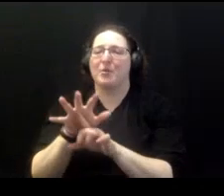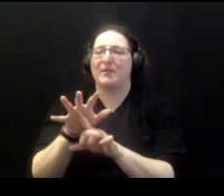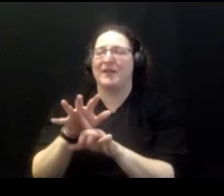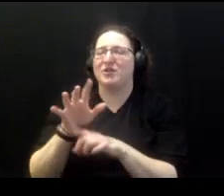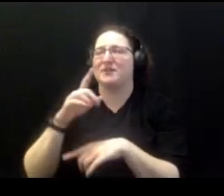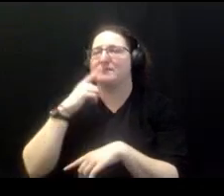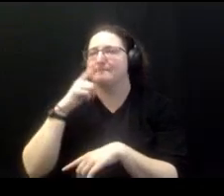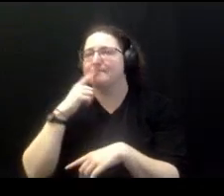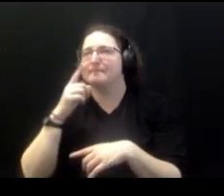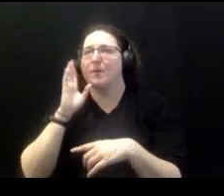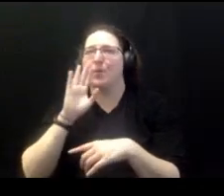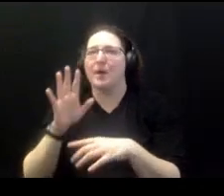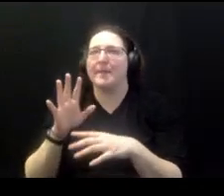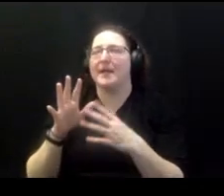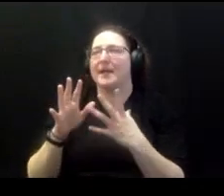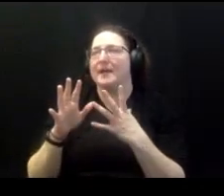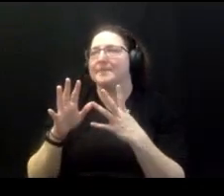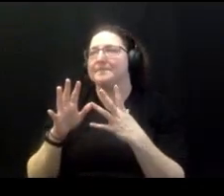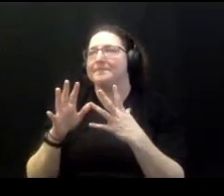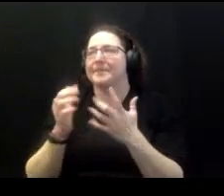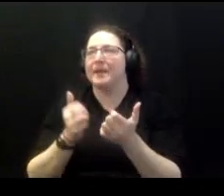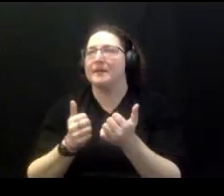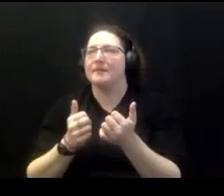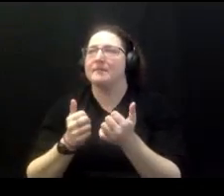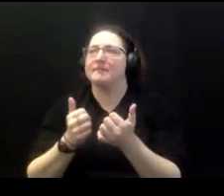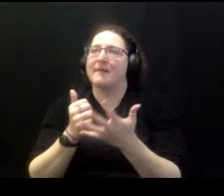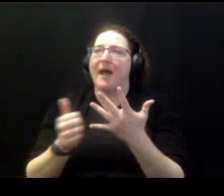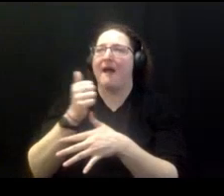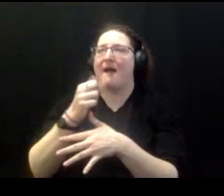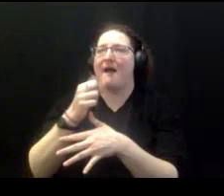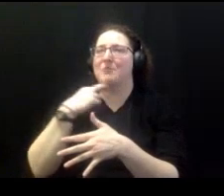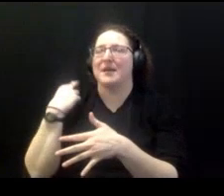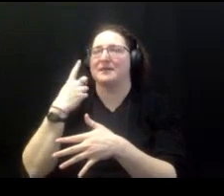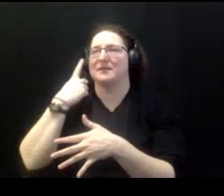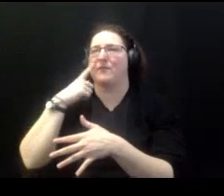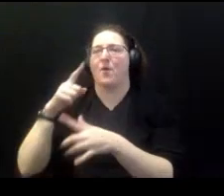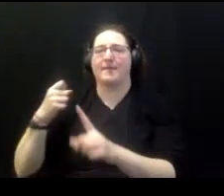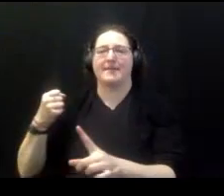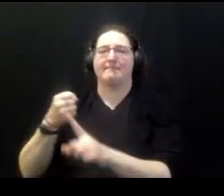be most susceptible or at highest risk from the impacts associated with these threats and hazards.